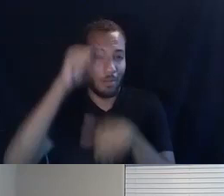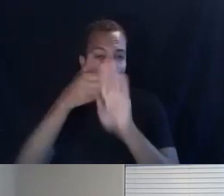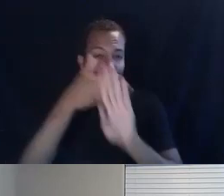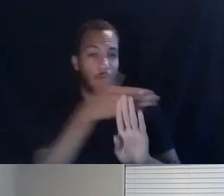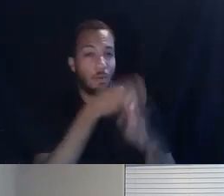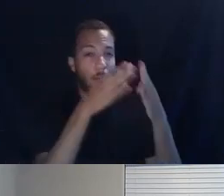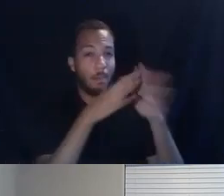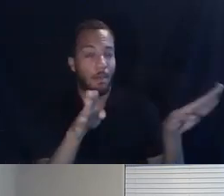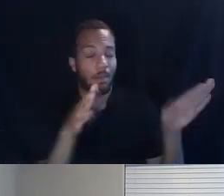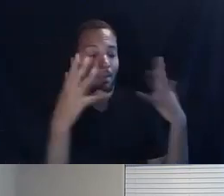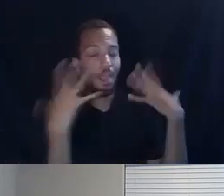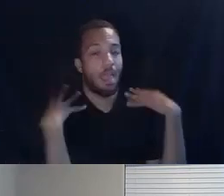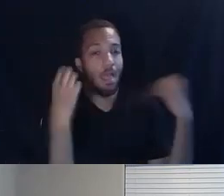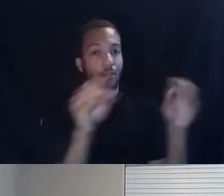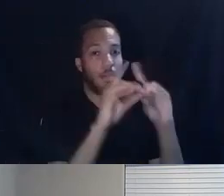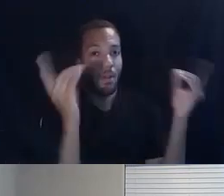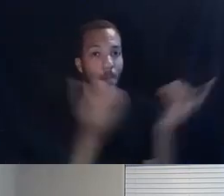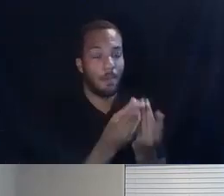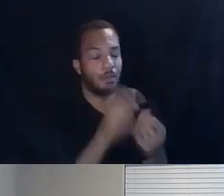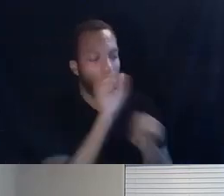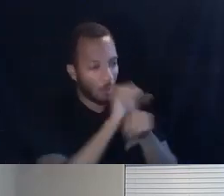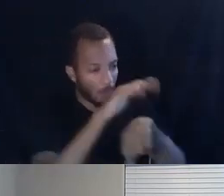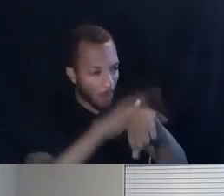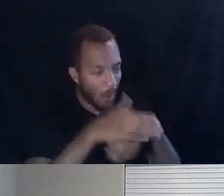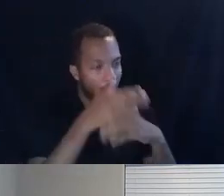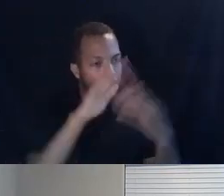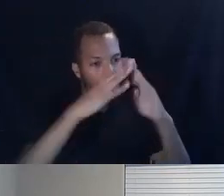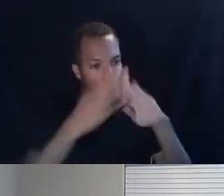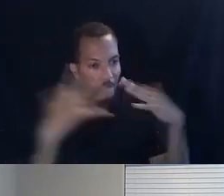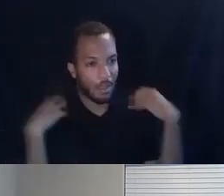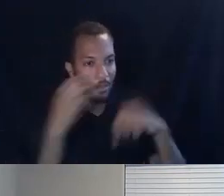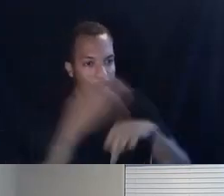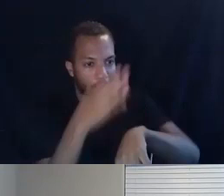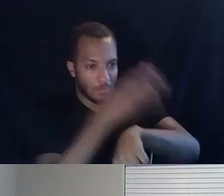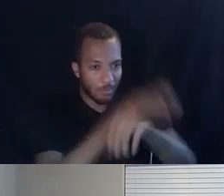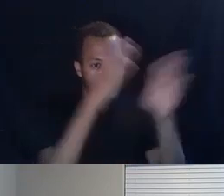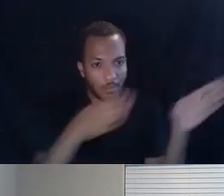working on our community health improvement plan before I came to Legacy. And our group was plotting and strategizing about